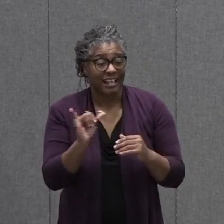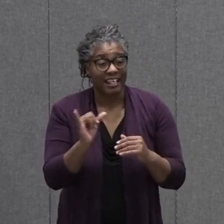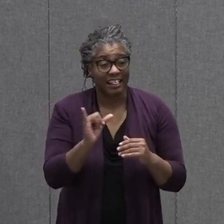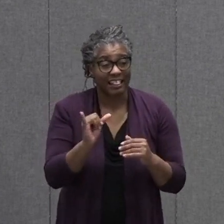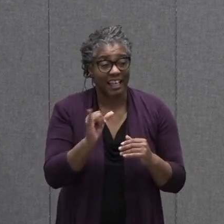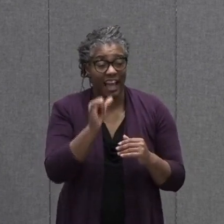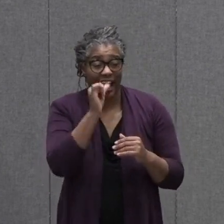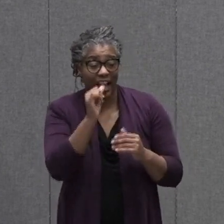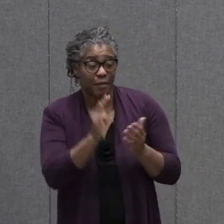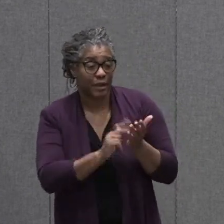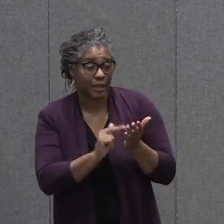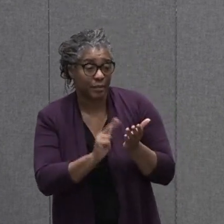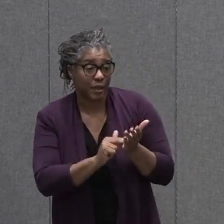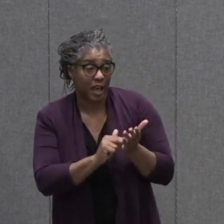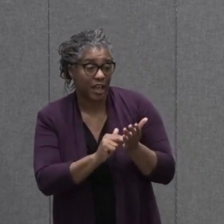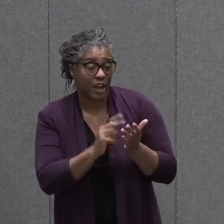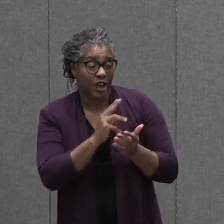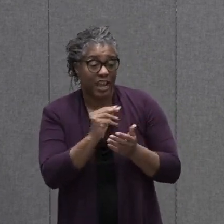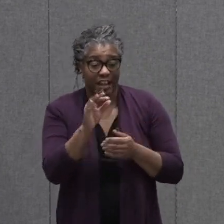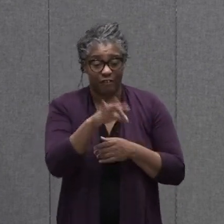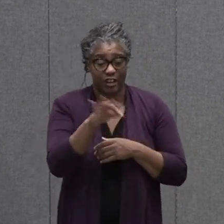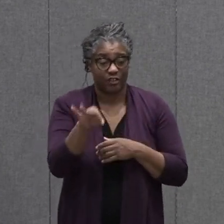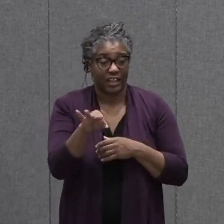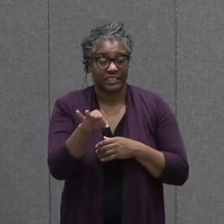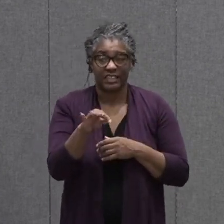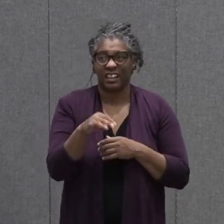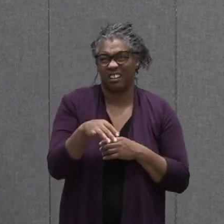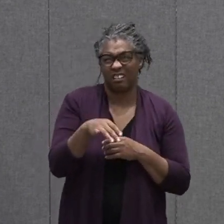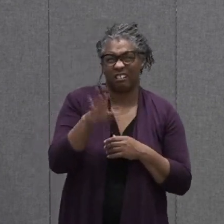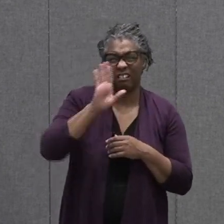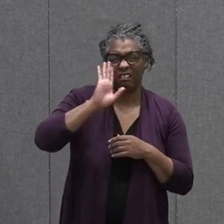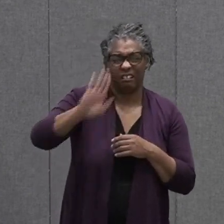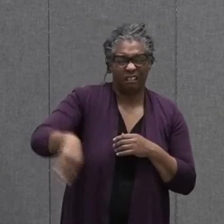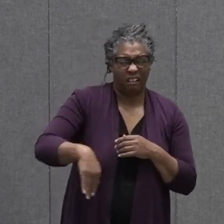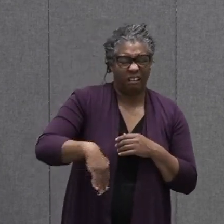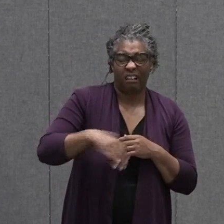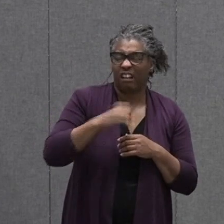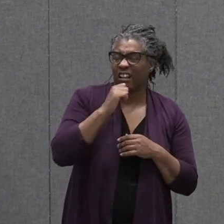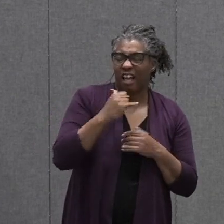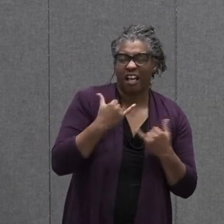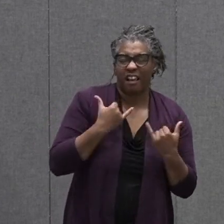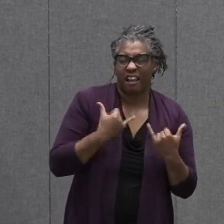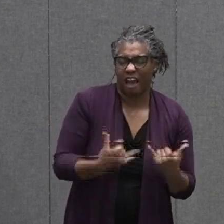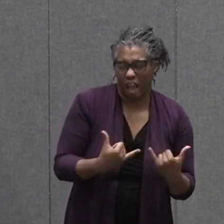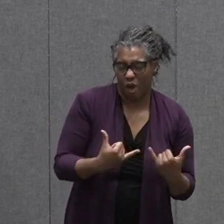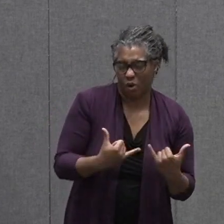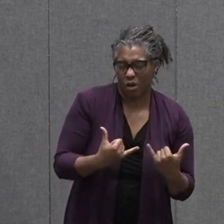"Not right now," said French Fries. "I just remembered I'm supposed to help Hamburger